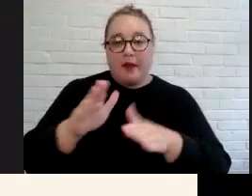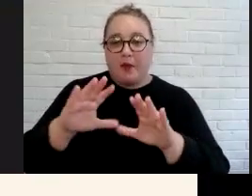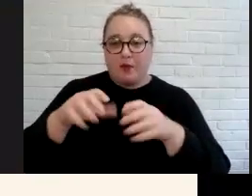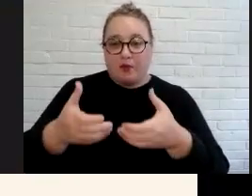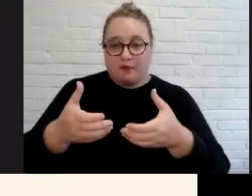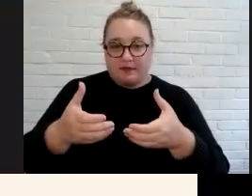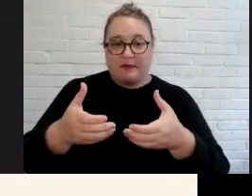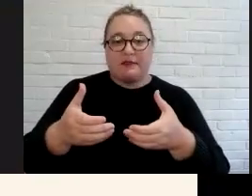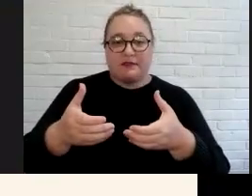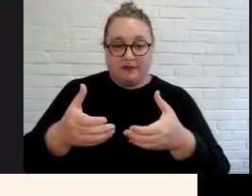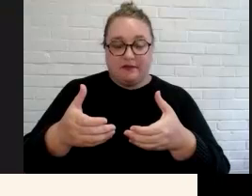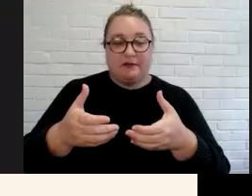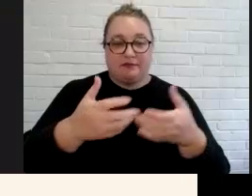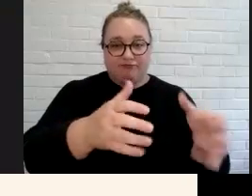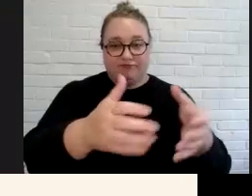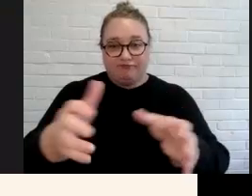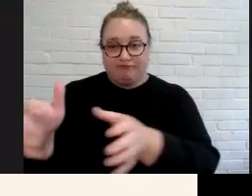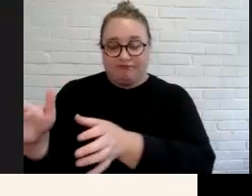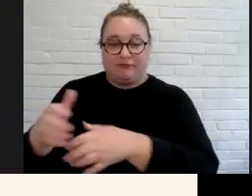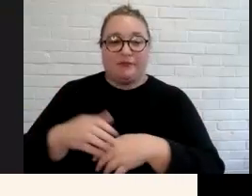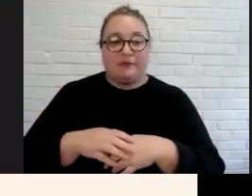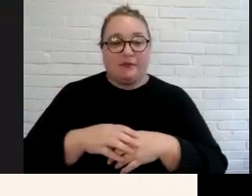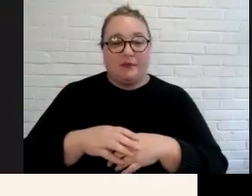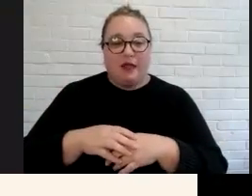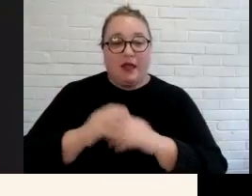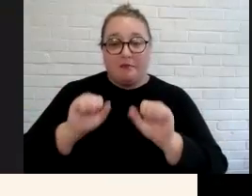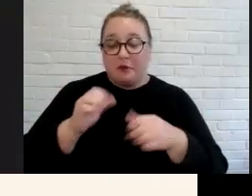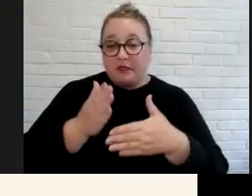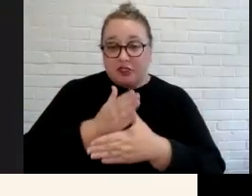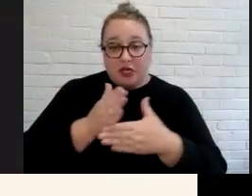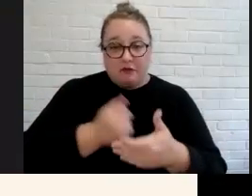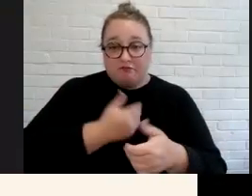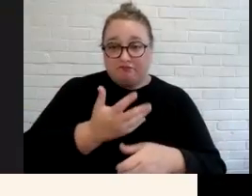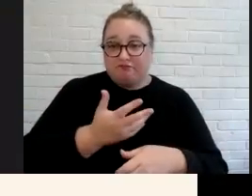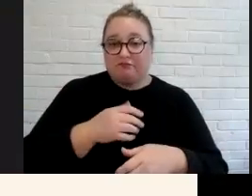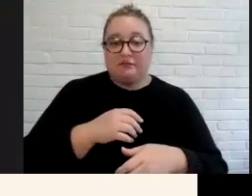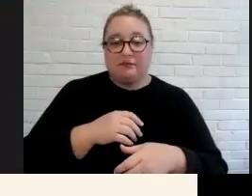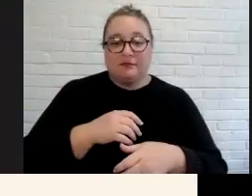you share based off of what we've discussed today and previously.